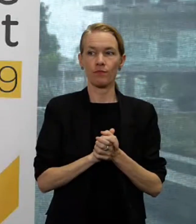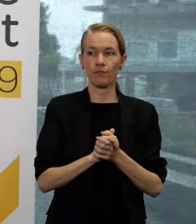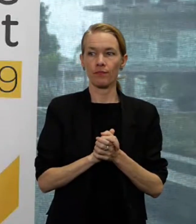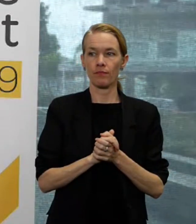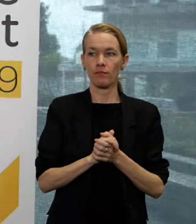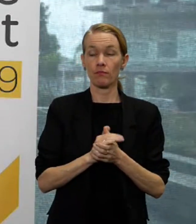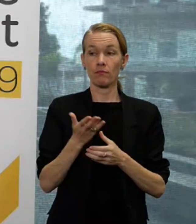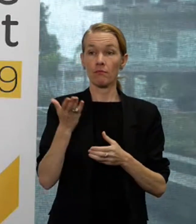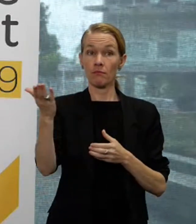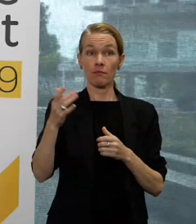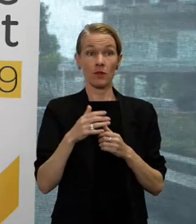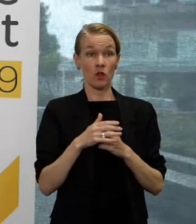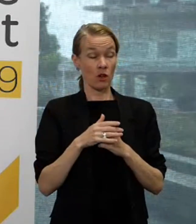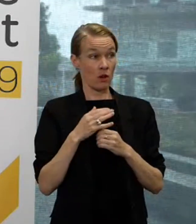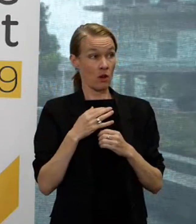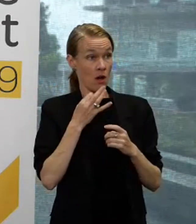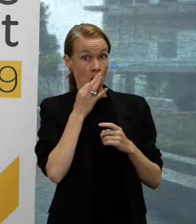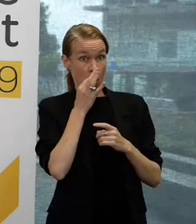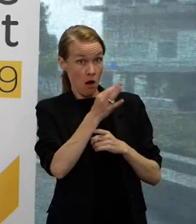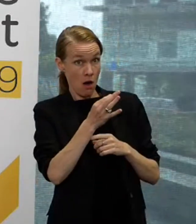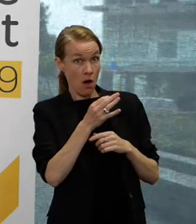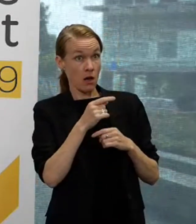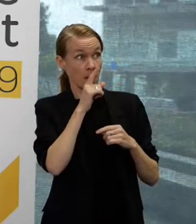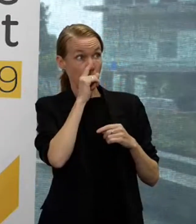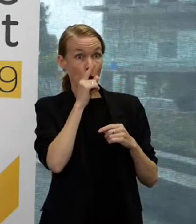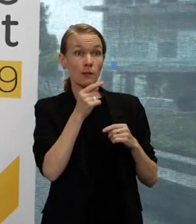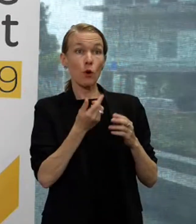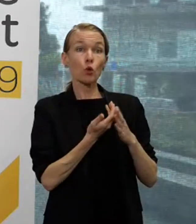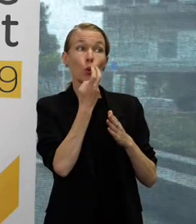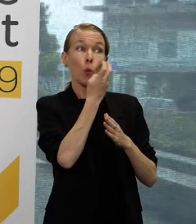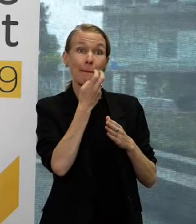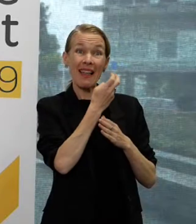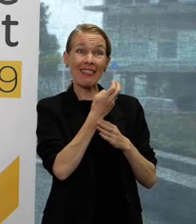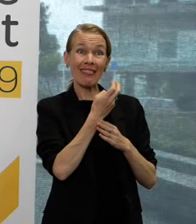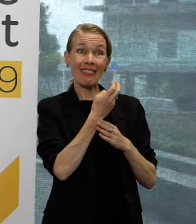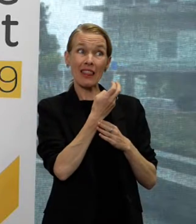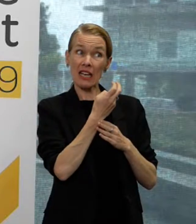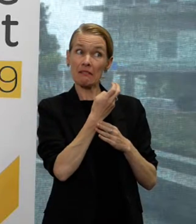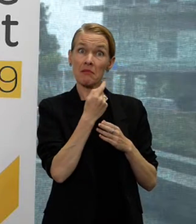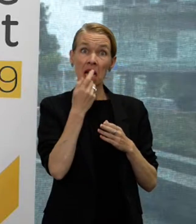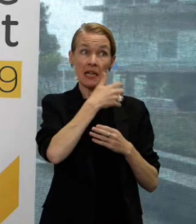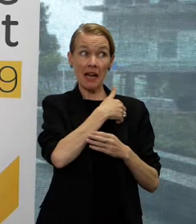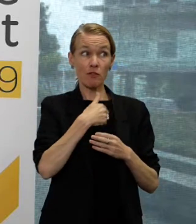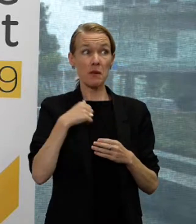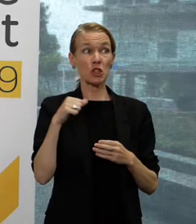Plymouth, or has the Ministry given any recommendations around any change in the levels?